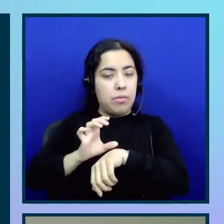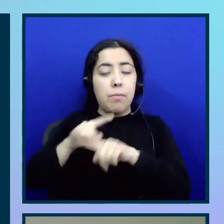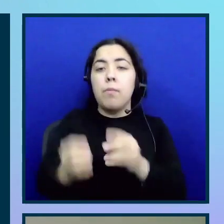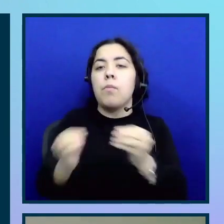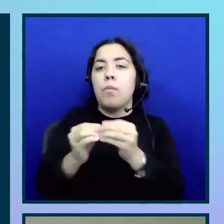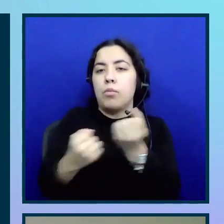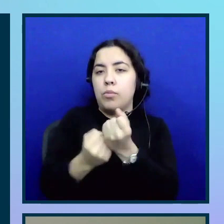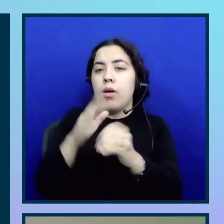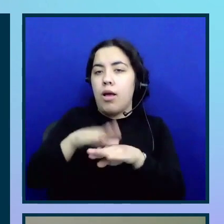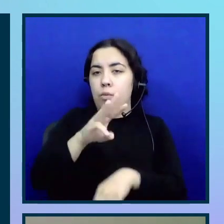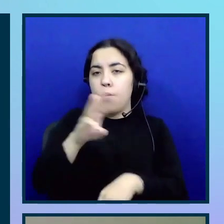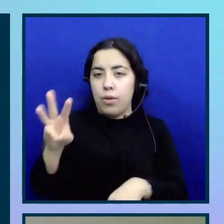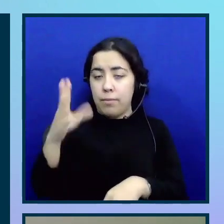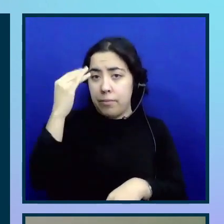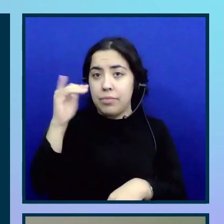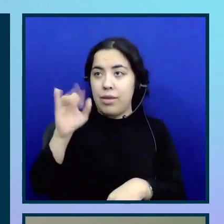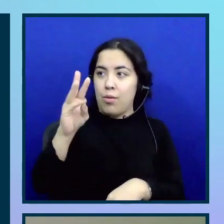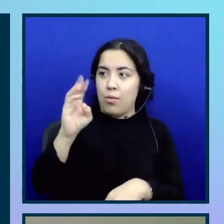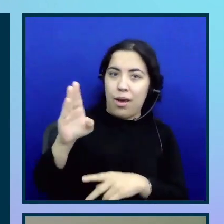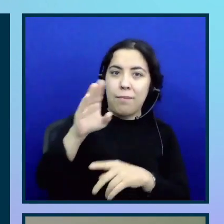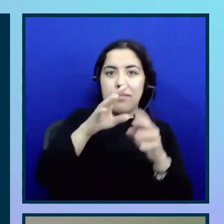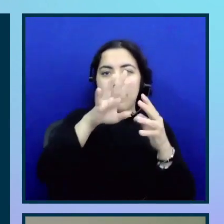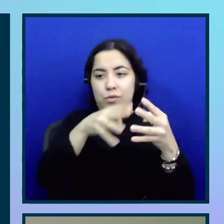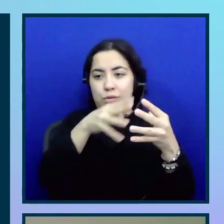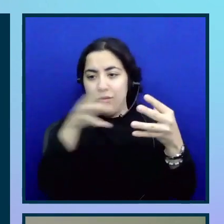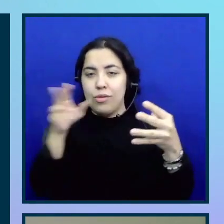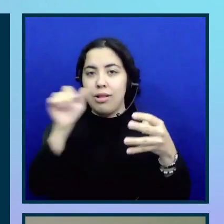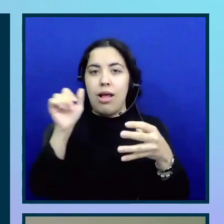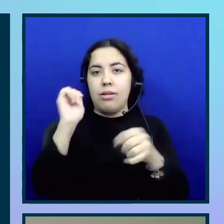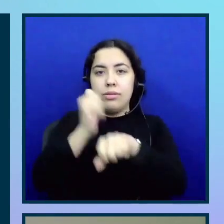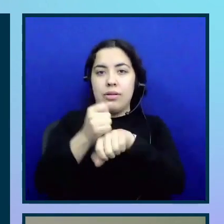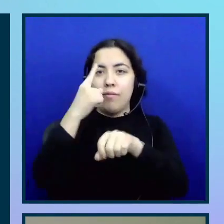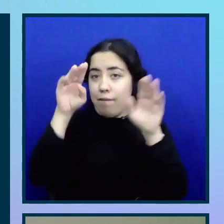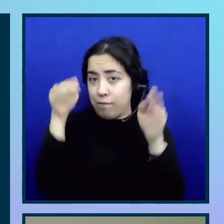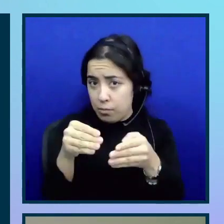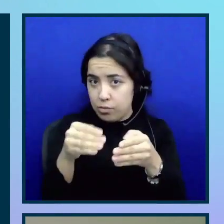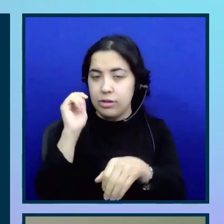because web grid rows were not built to get focus. There's some naming issues,